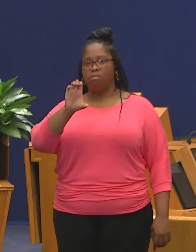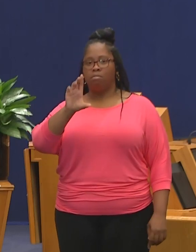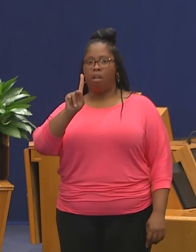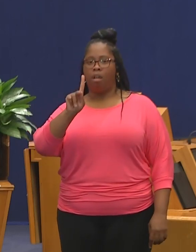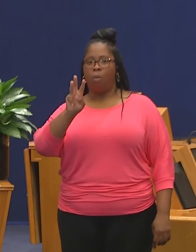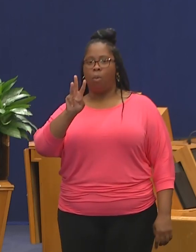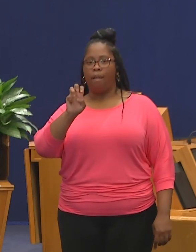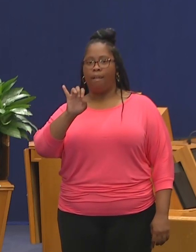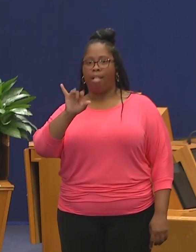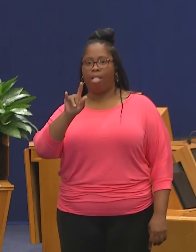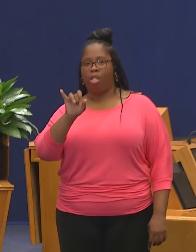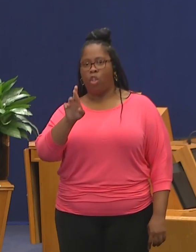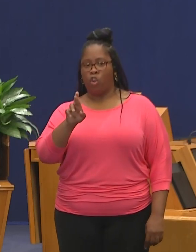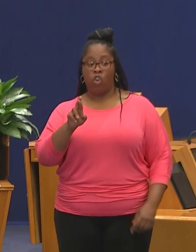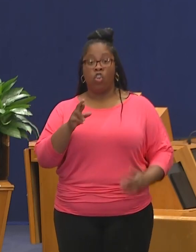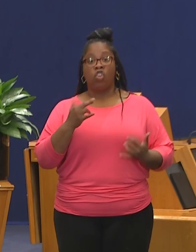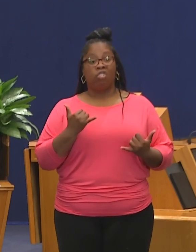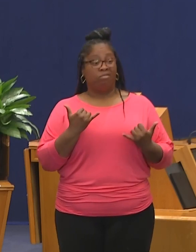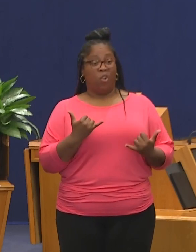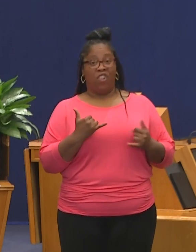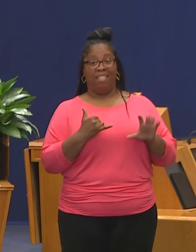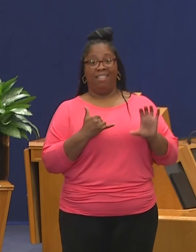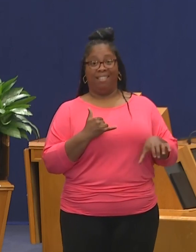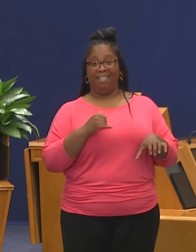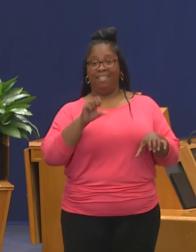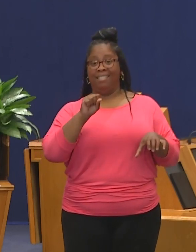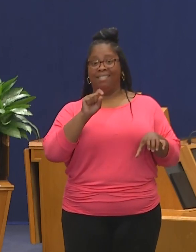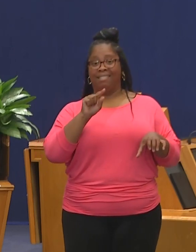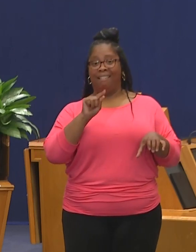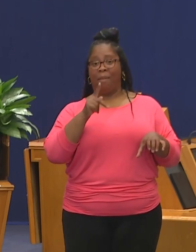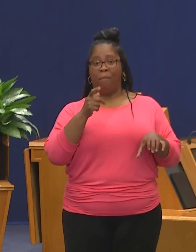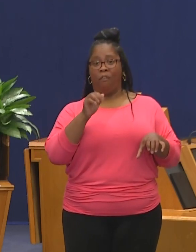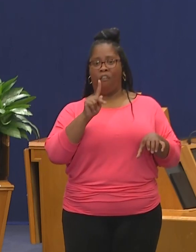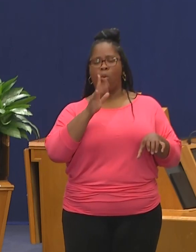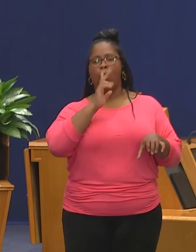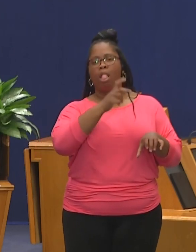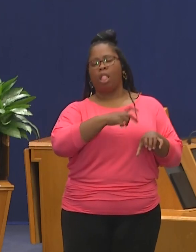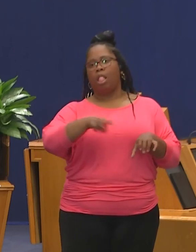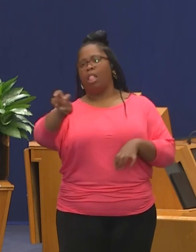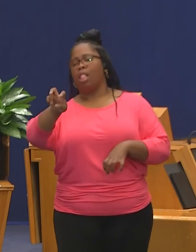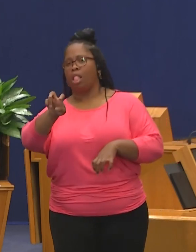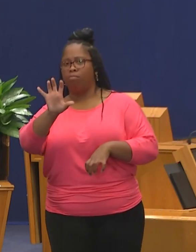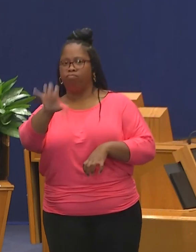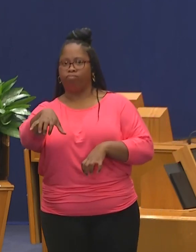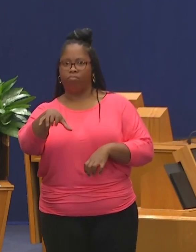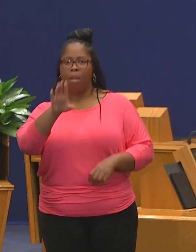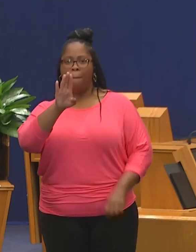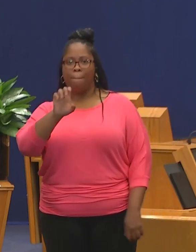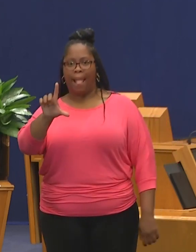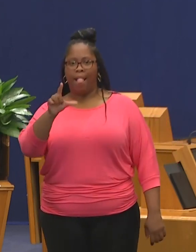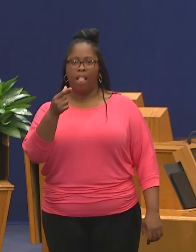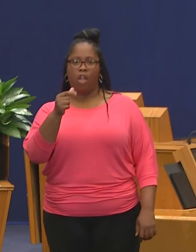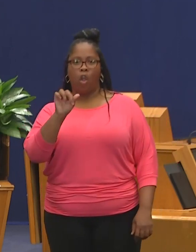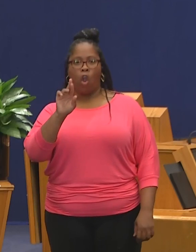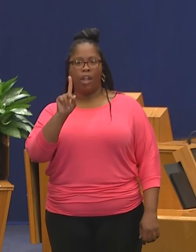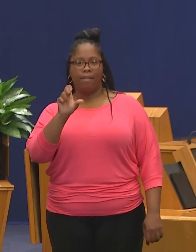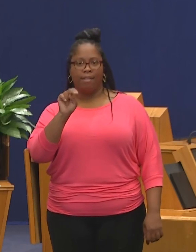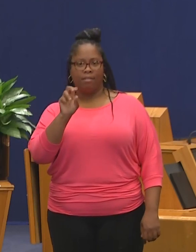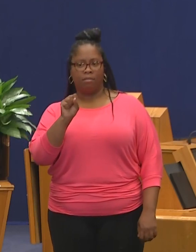ONE OF THE SITES WHICH IS DOCK DOCKWEILER WHICH IS IN MOVING